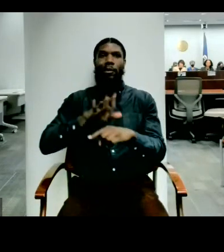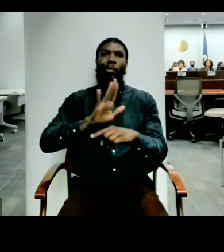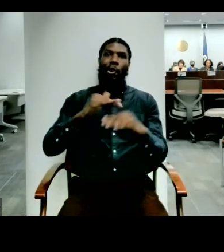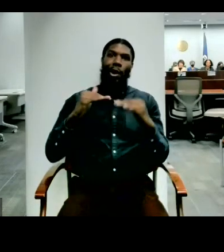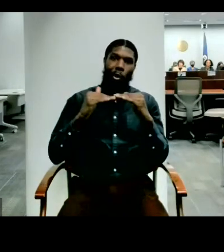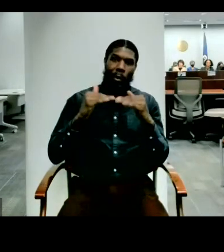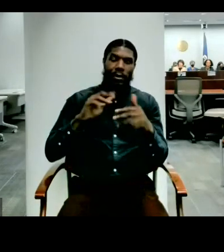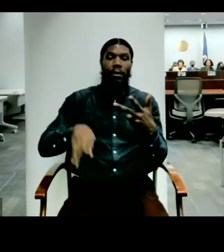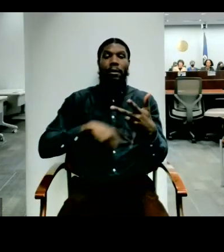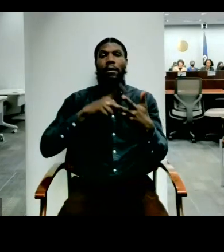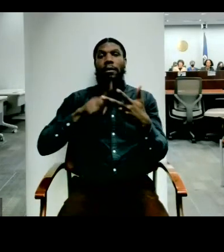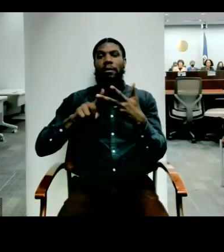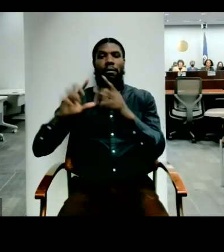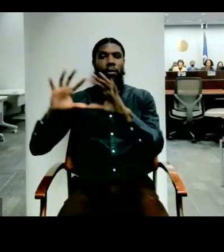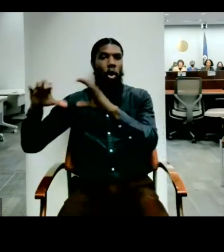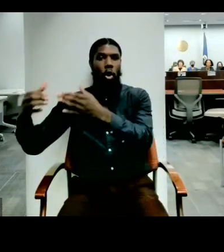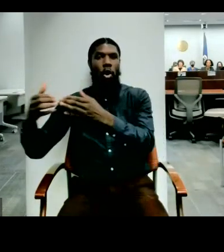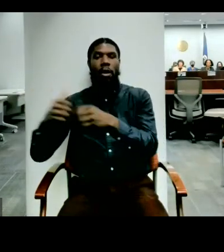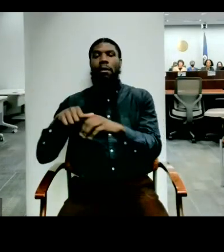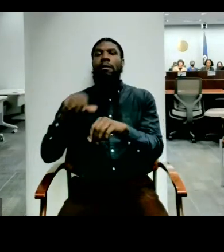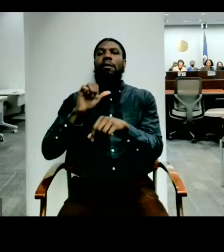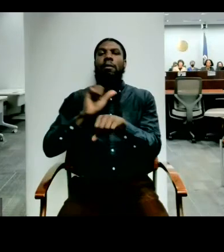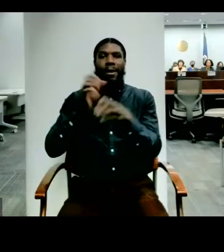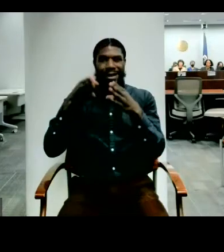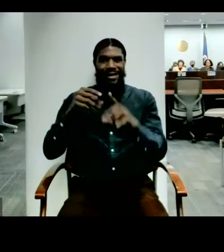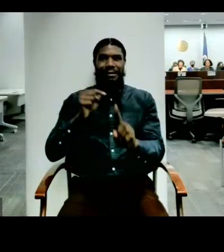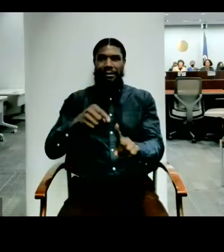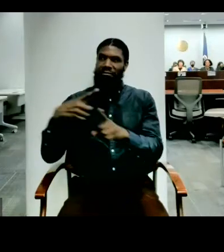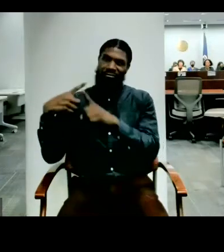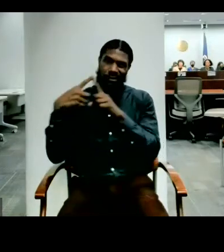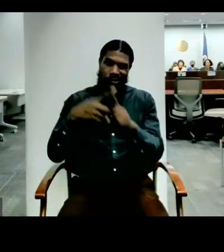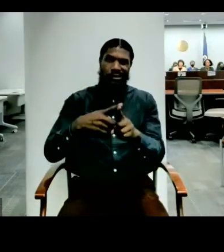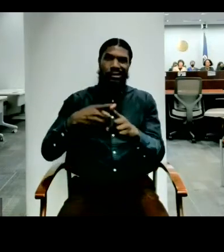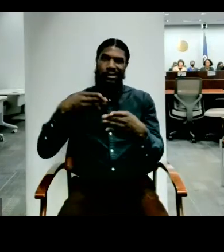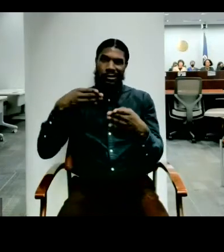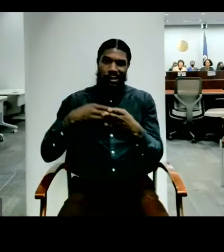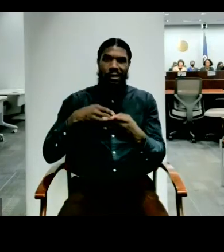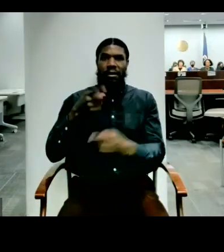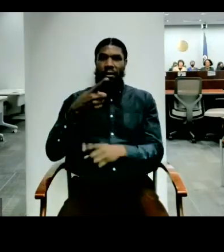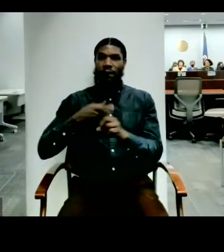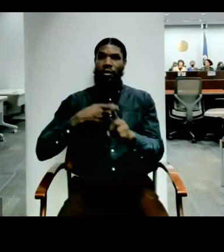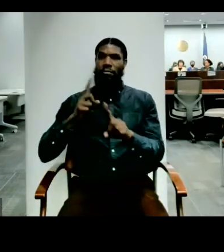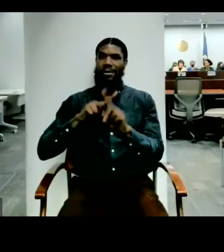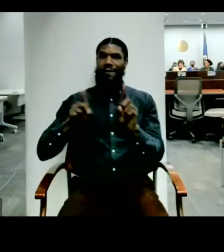number 3, employees experiencing incidents in some way perpetrated by customers or patients.